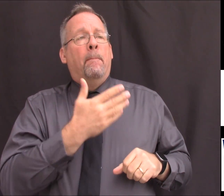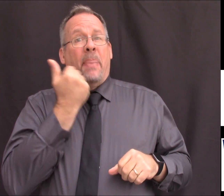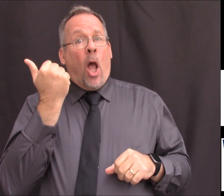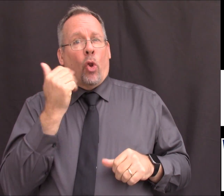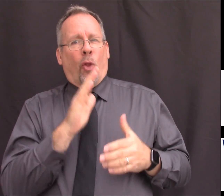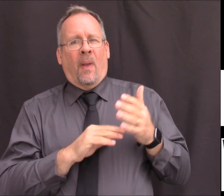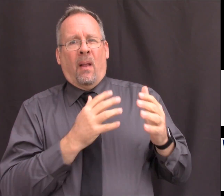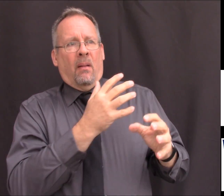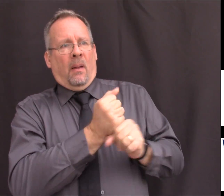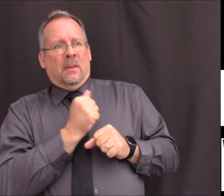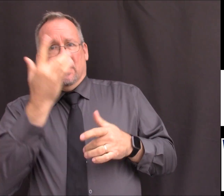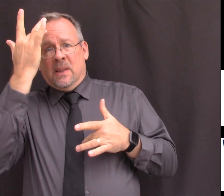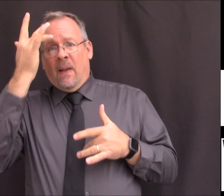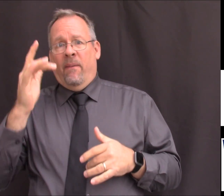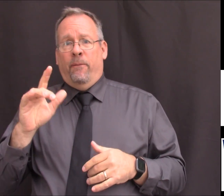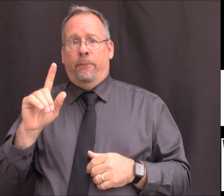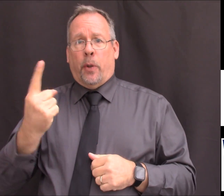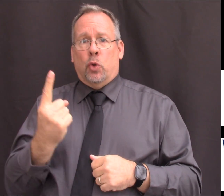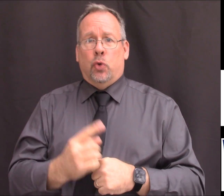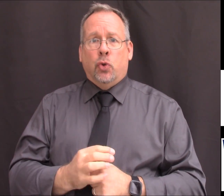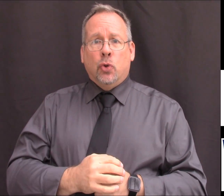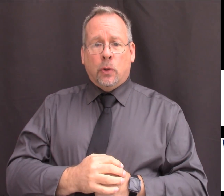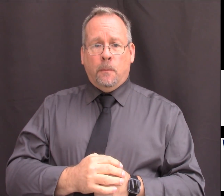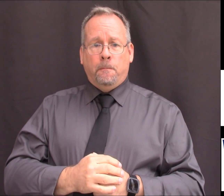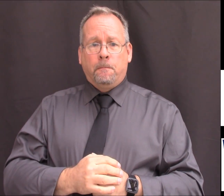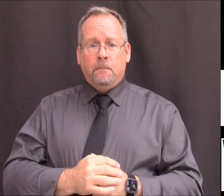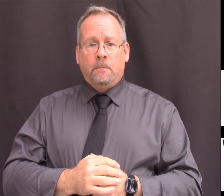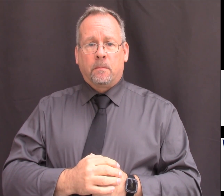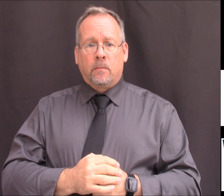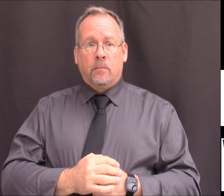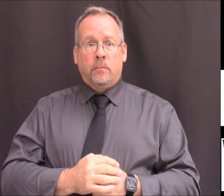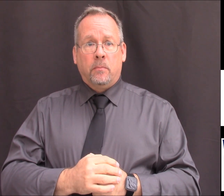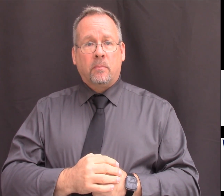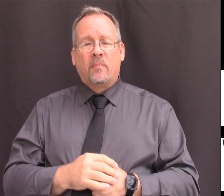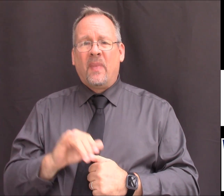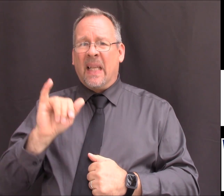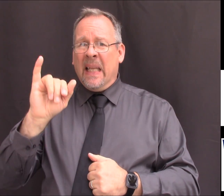the disease without having to get sick first.